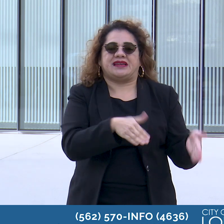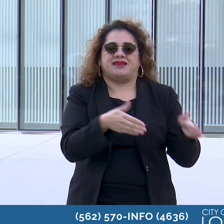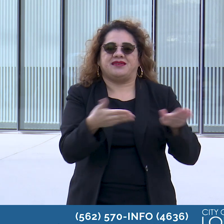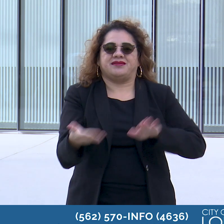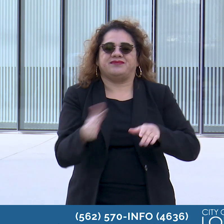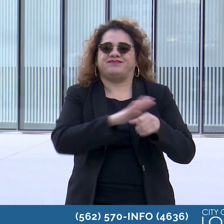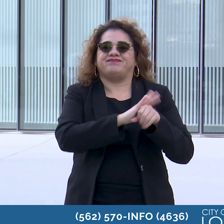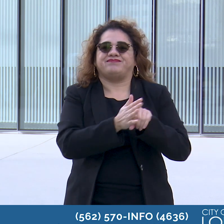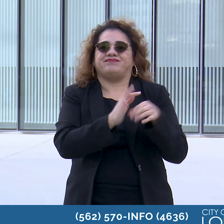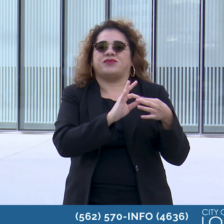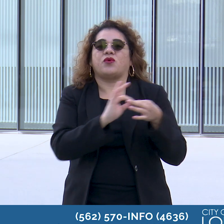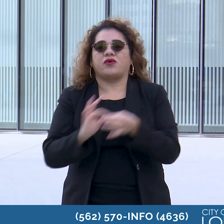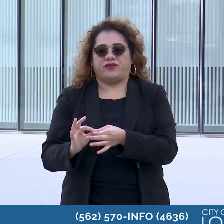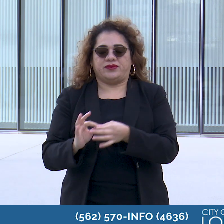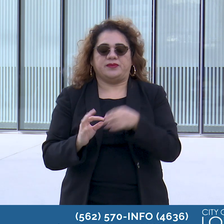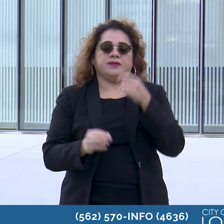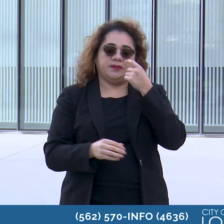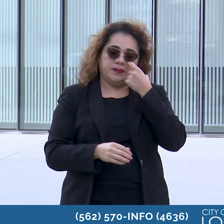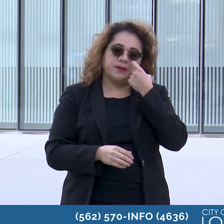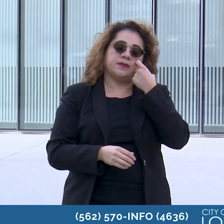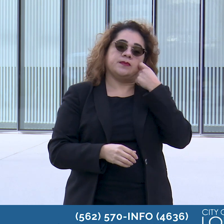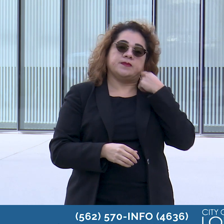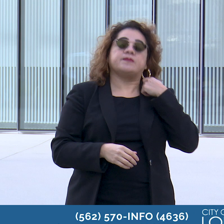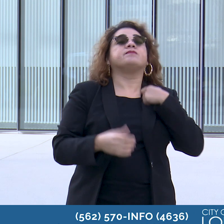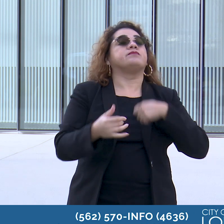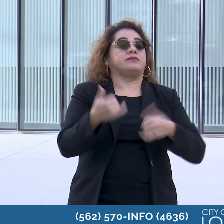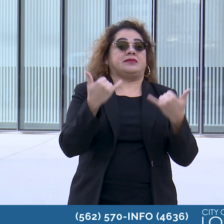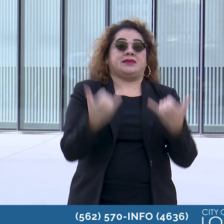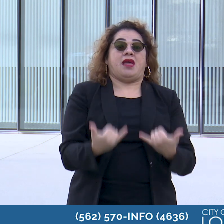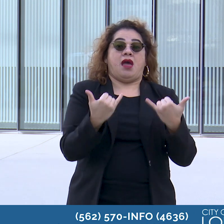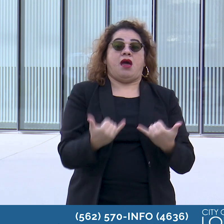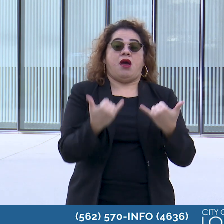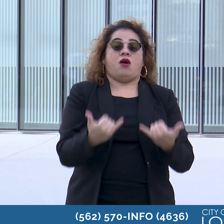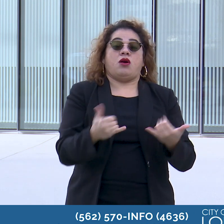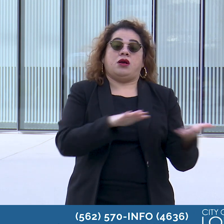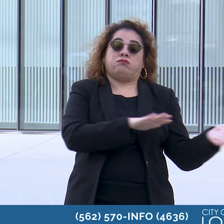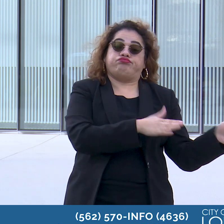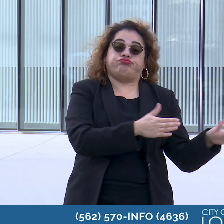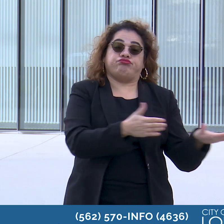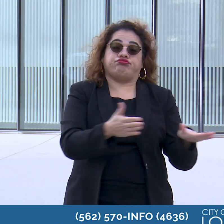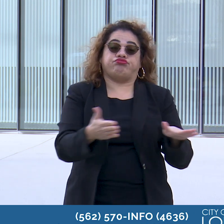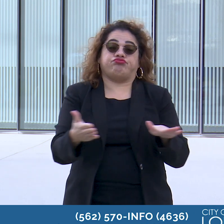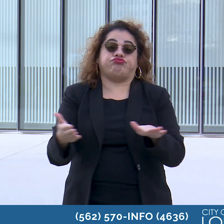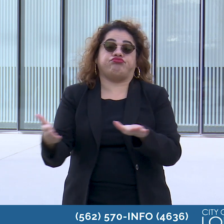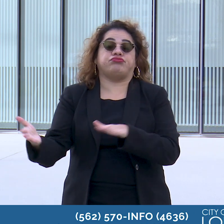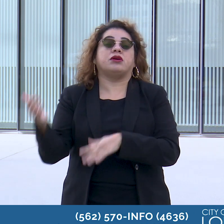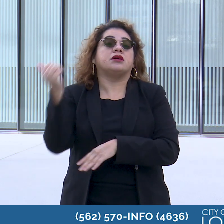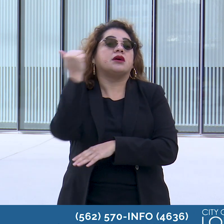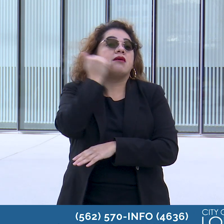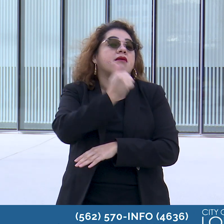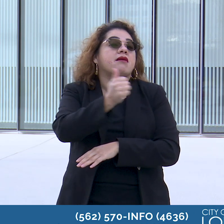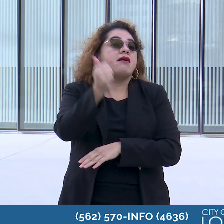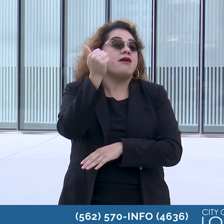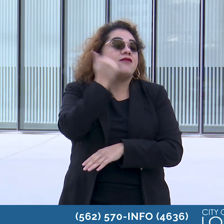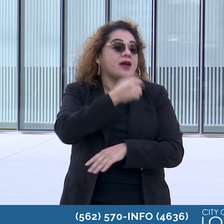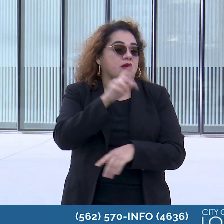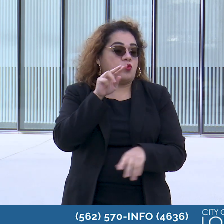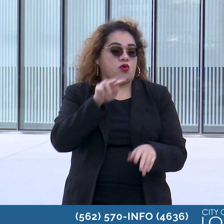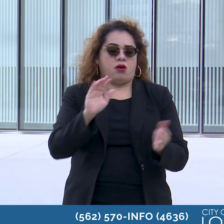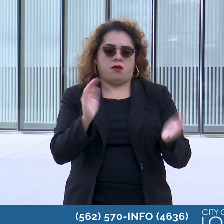In fact, we are losing more people now daily, if you look at our numbers from yesterday,